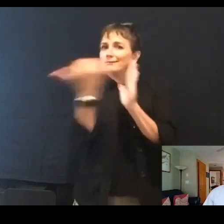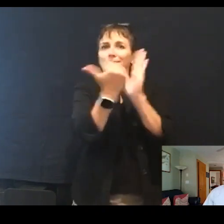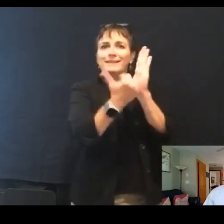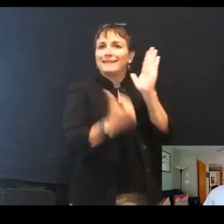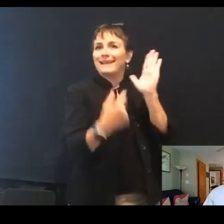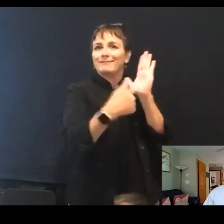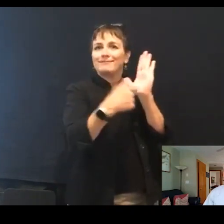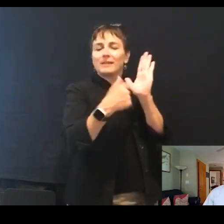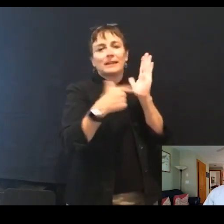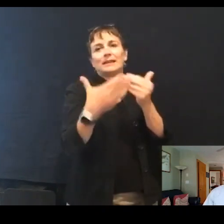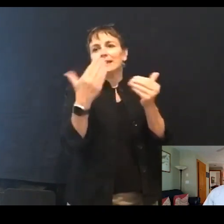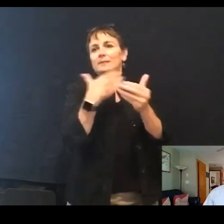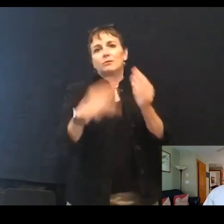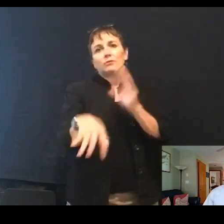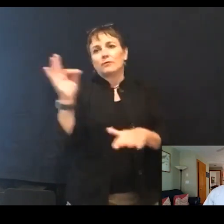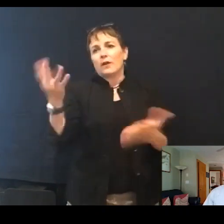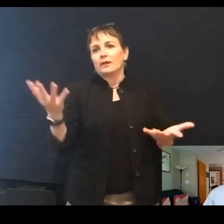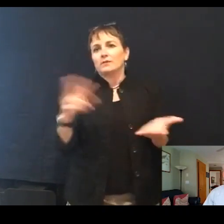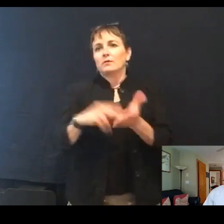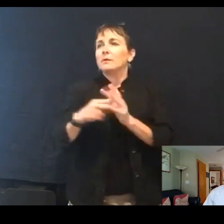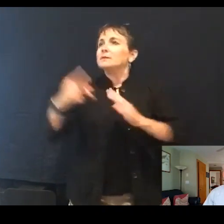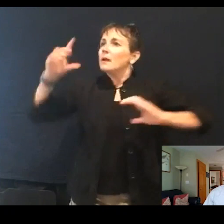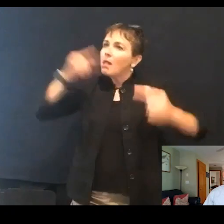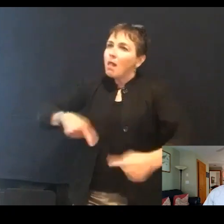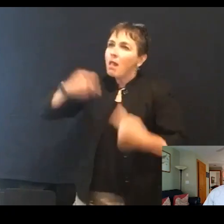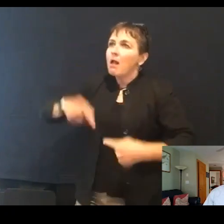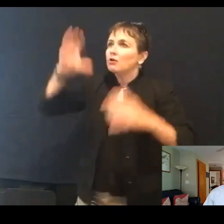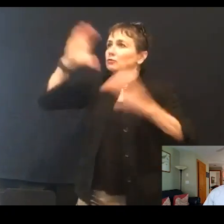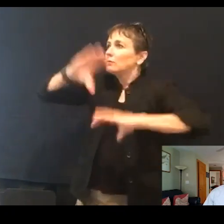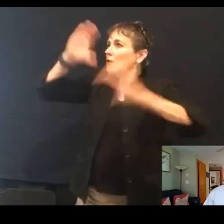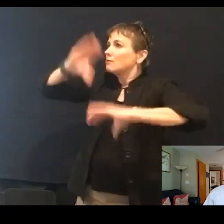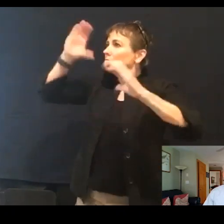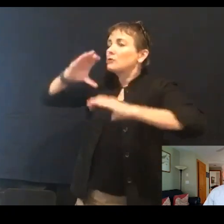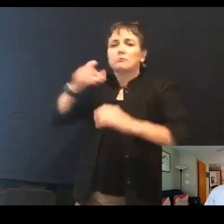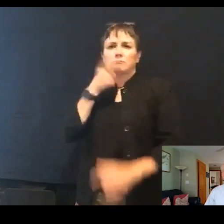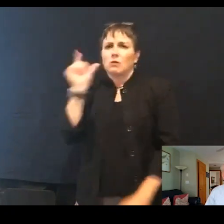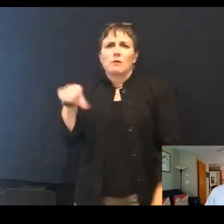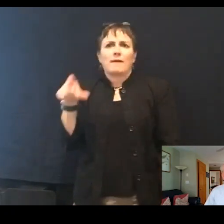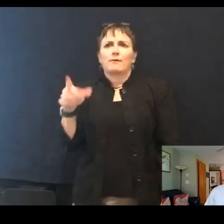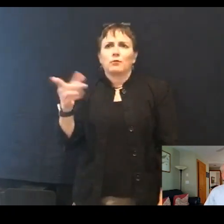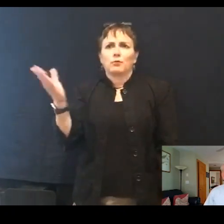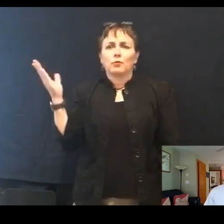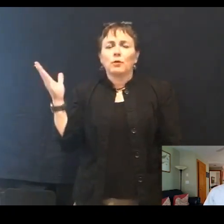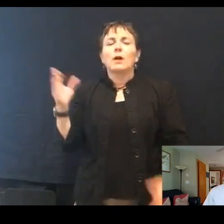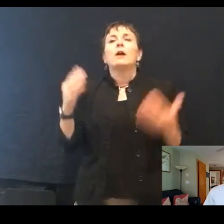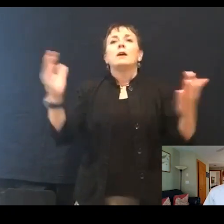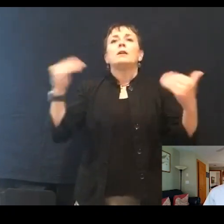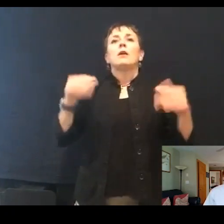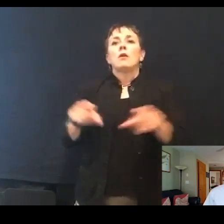you've made the barrier to their work lower. Now the Foundation Fighting Blindness No Cost Genetic